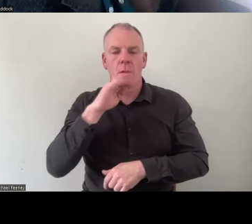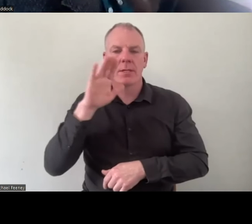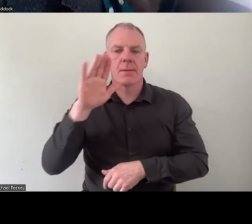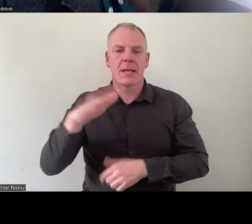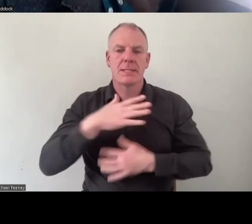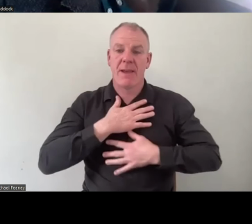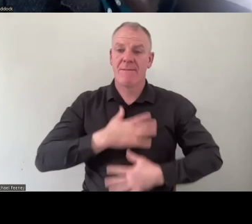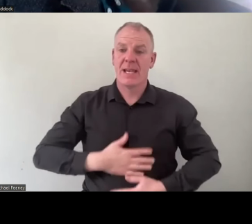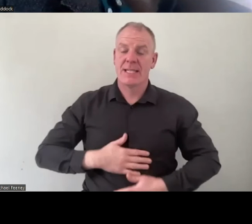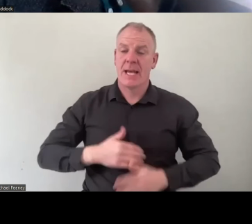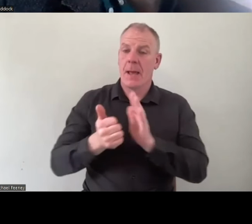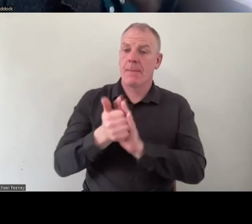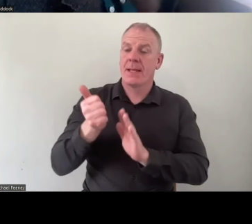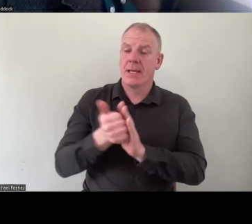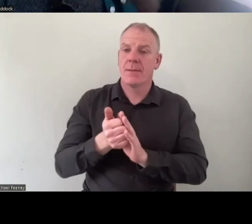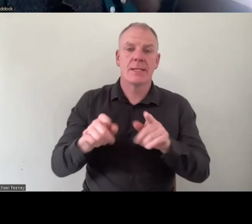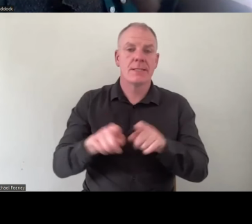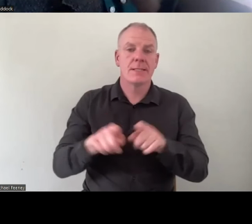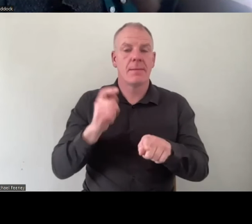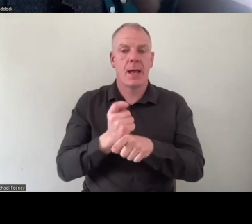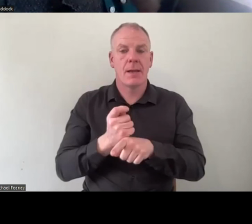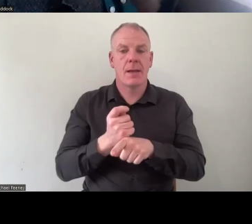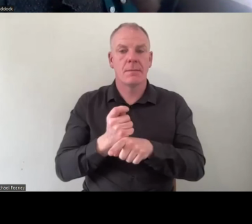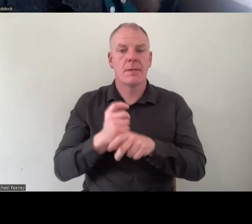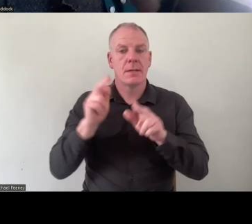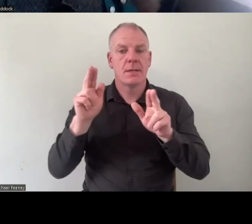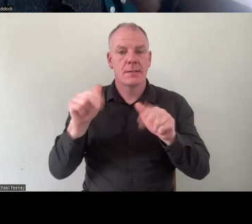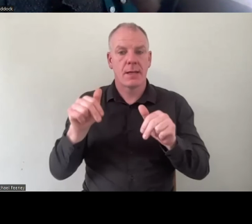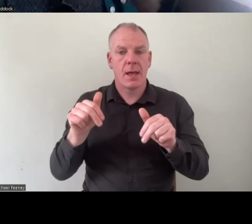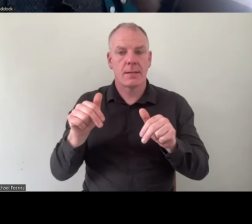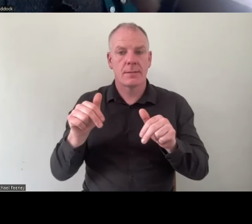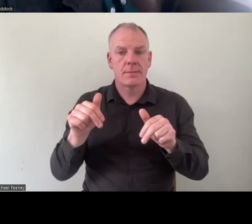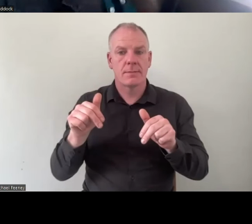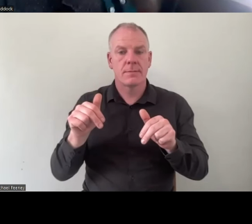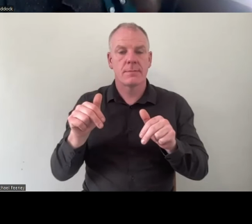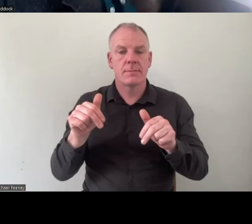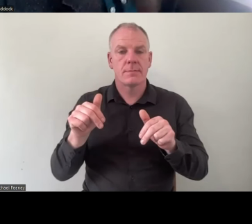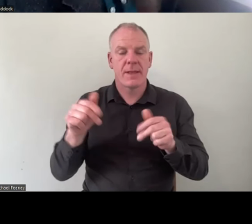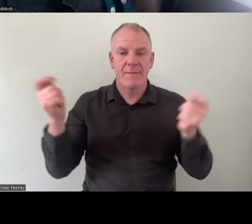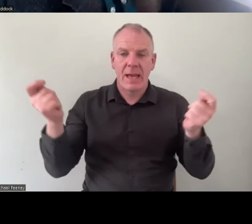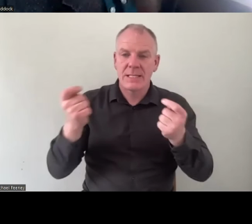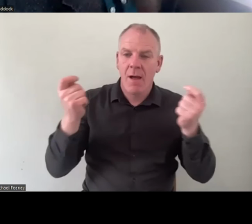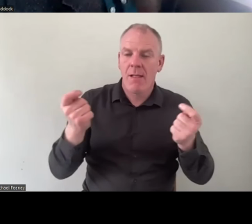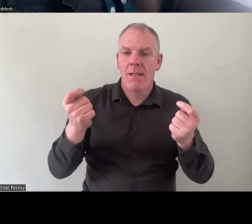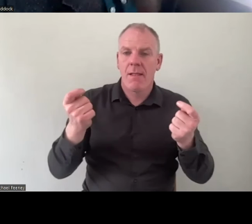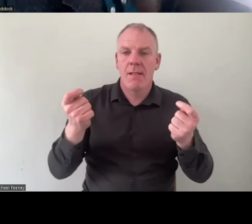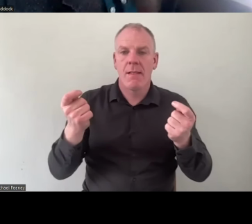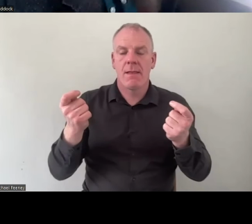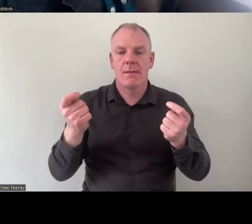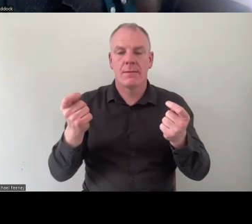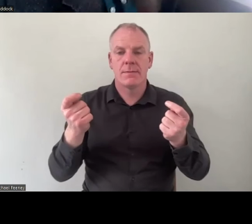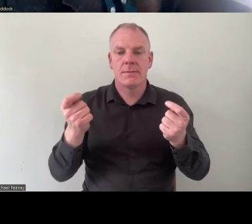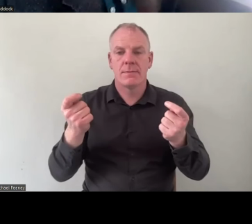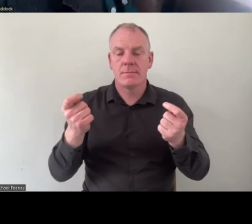but it also could be a musical or outdoor festival. Planning and making the information available in advance.